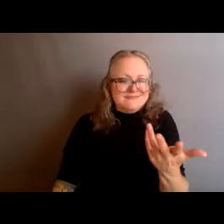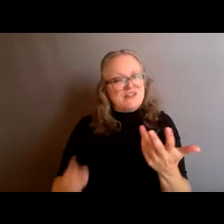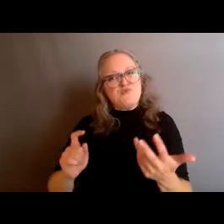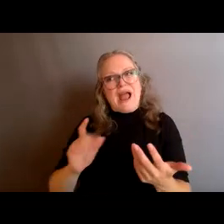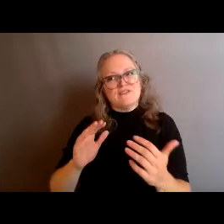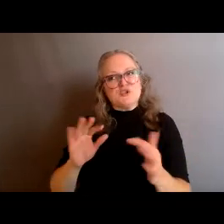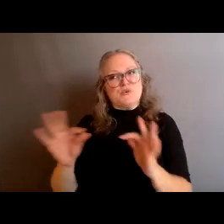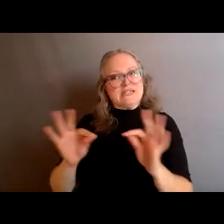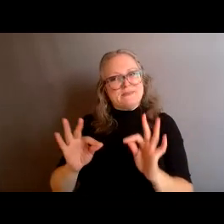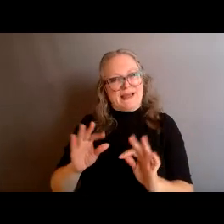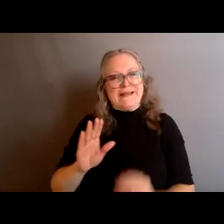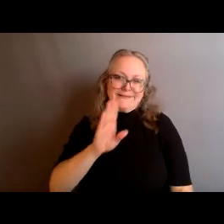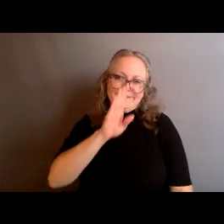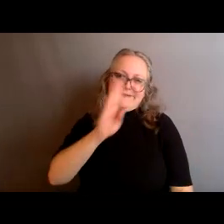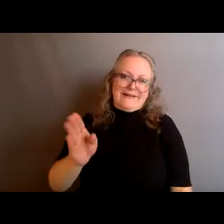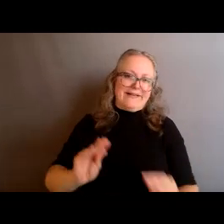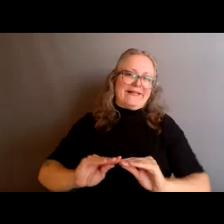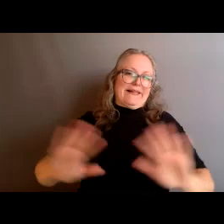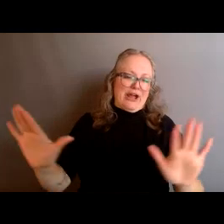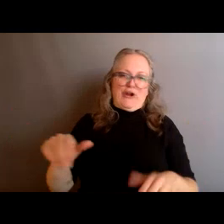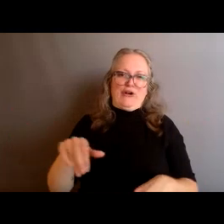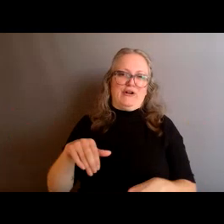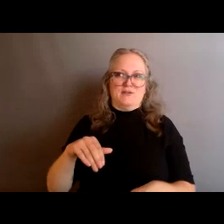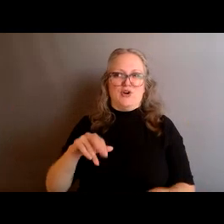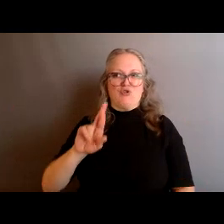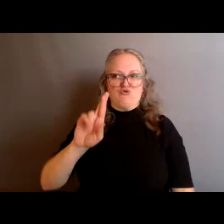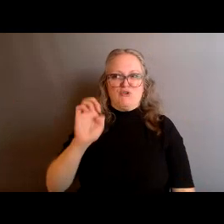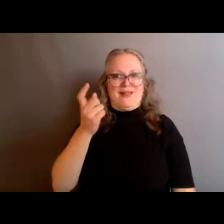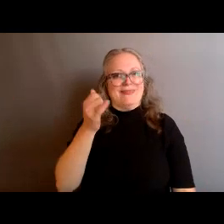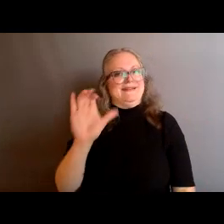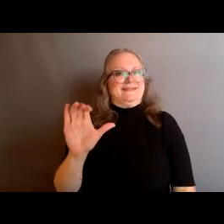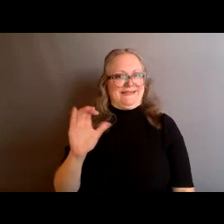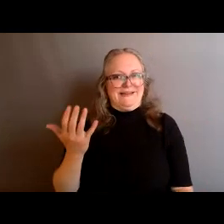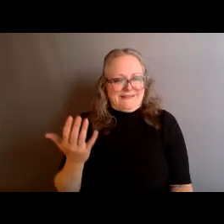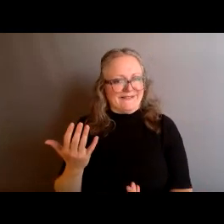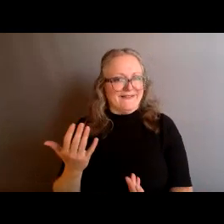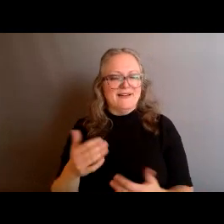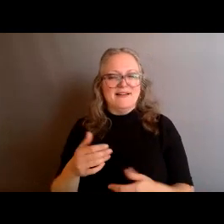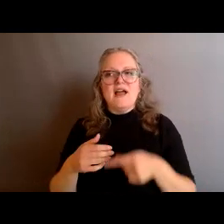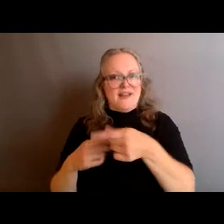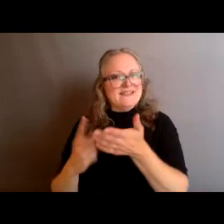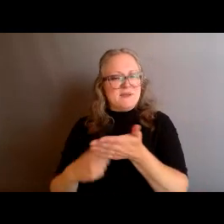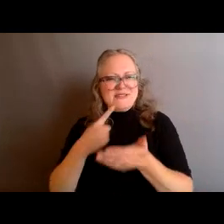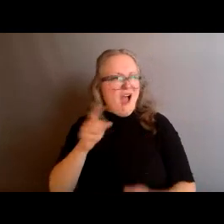That's what they need, and it is a big deal for them to say, Oh yeah, see what you mean now? Yeah, I do. It is getting it and they all